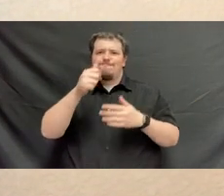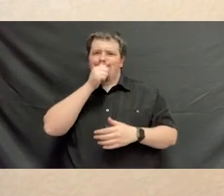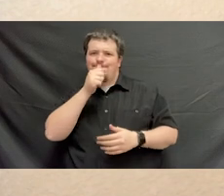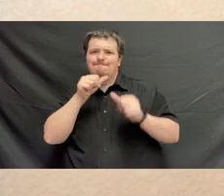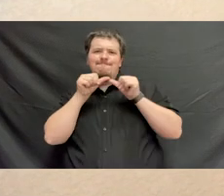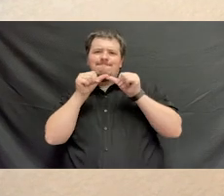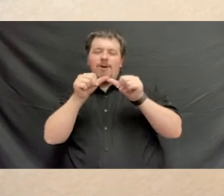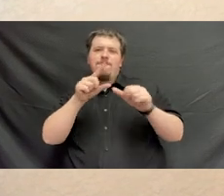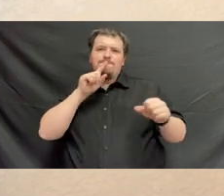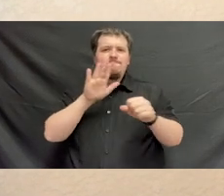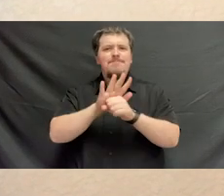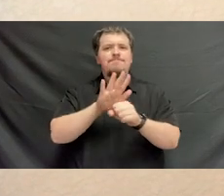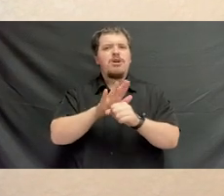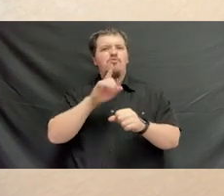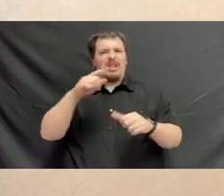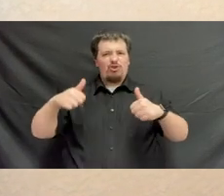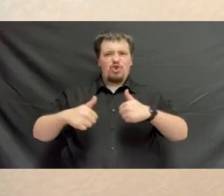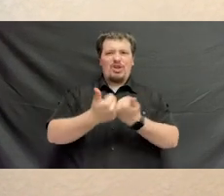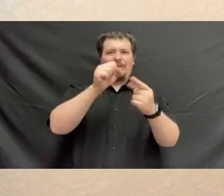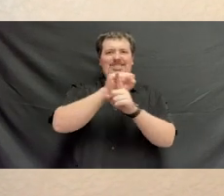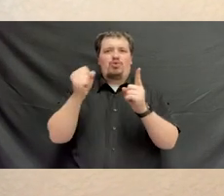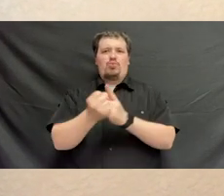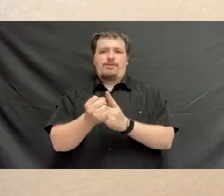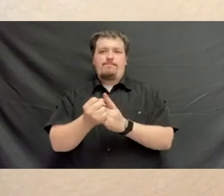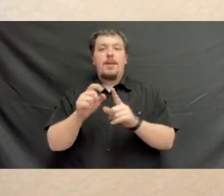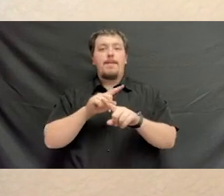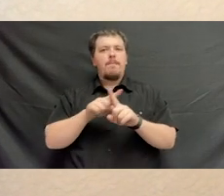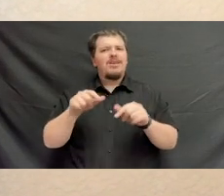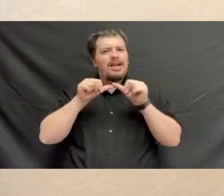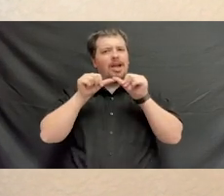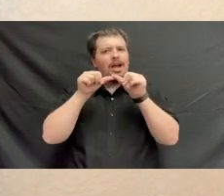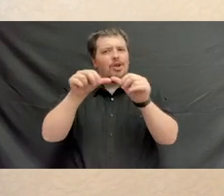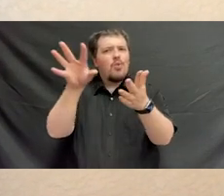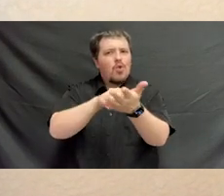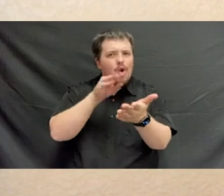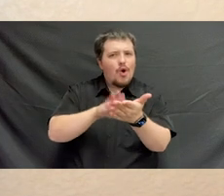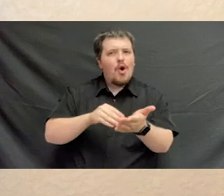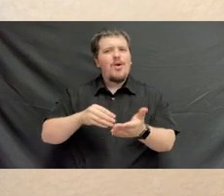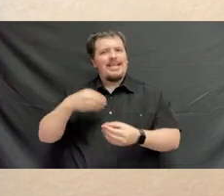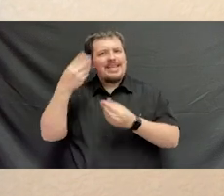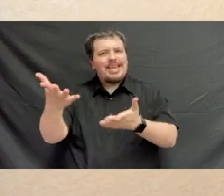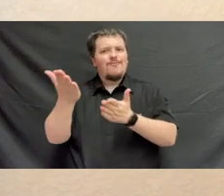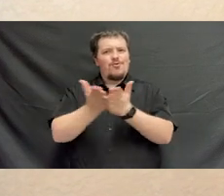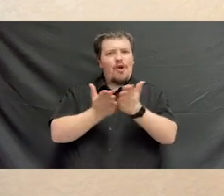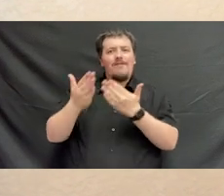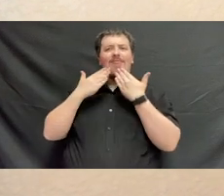your resilience, and your commitment in the most challenging of circumstances. So continue to learn, to give, to serve,